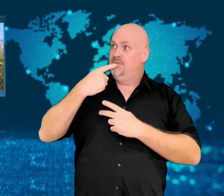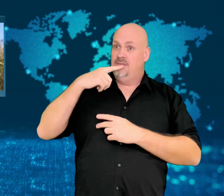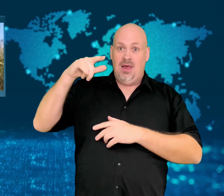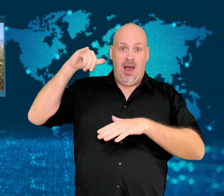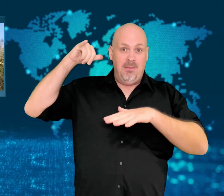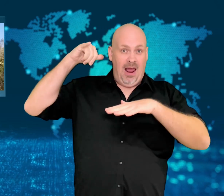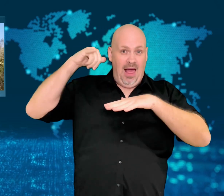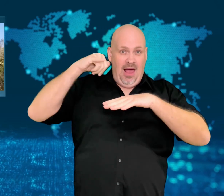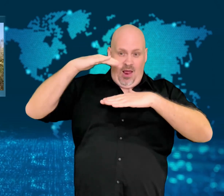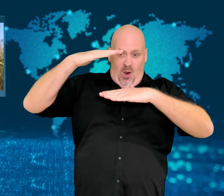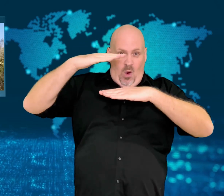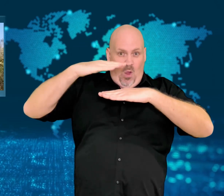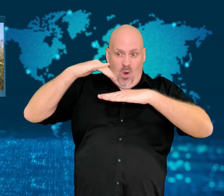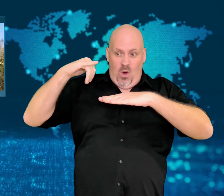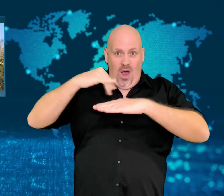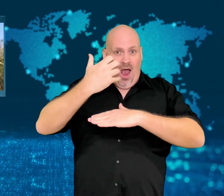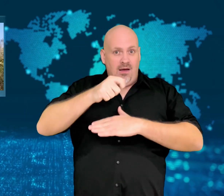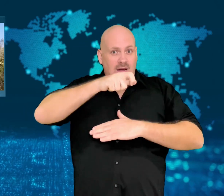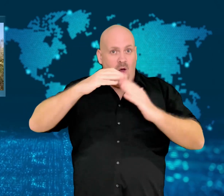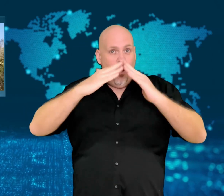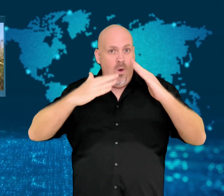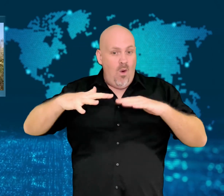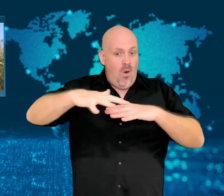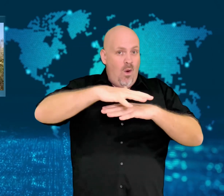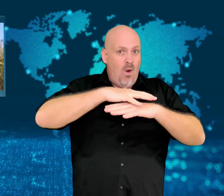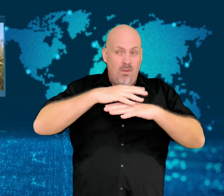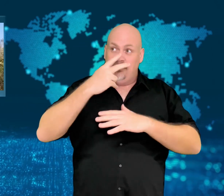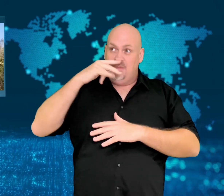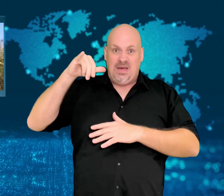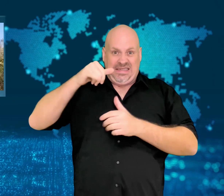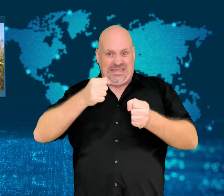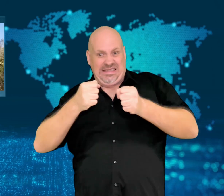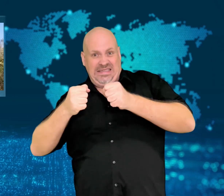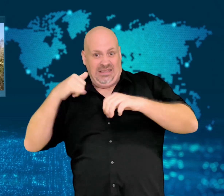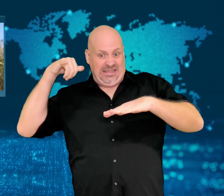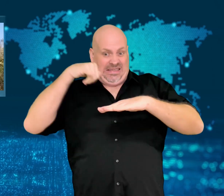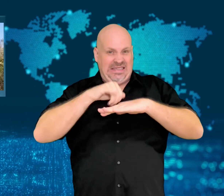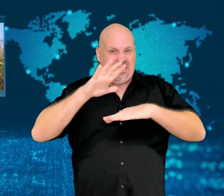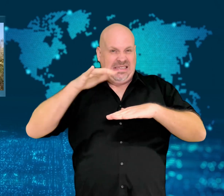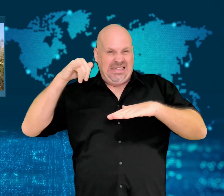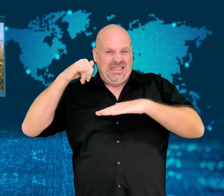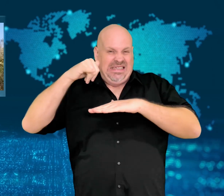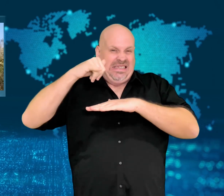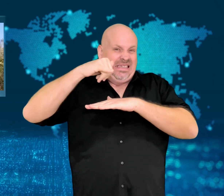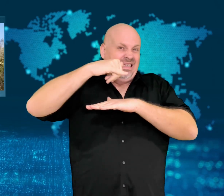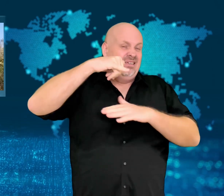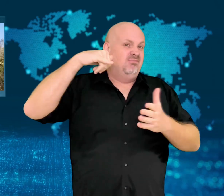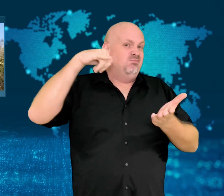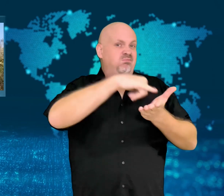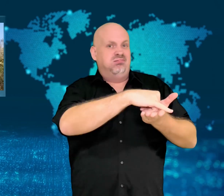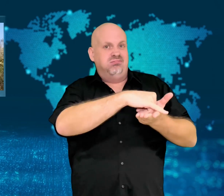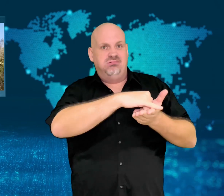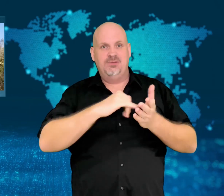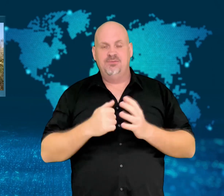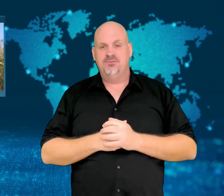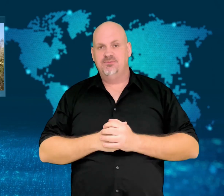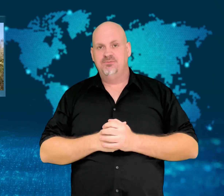saying the pilot had worked not to hit homes or civilians.